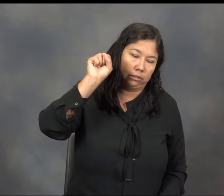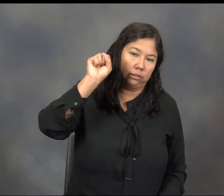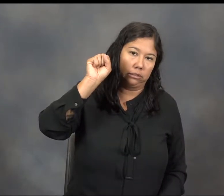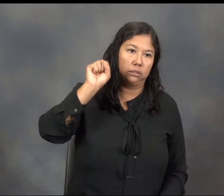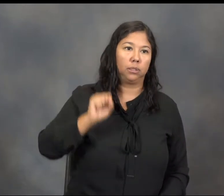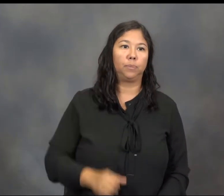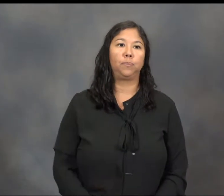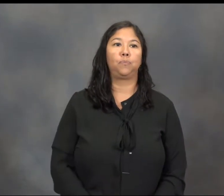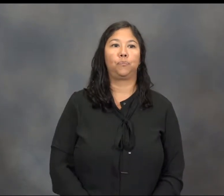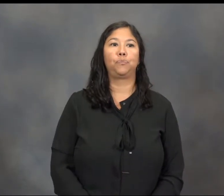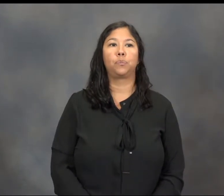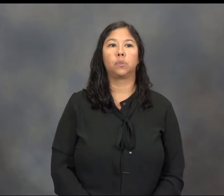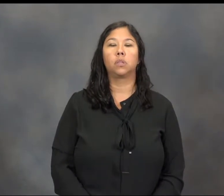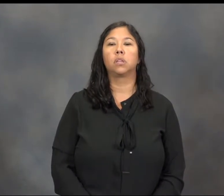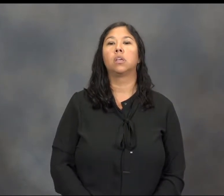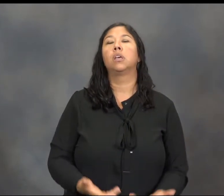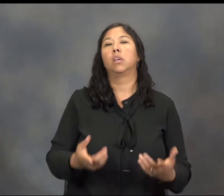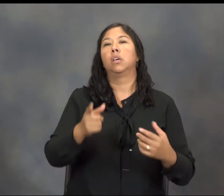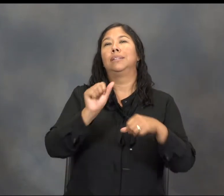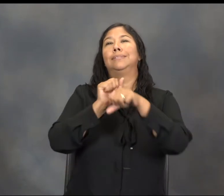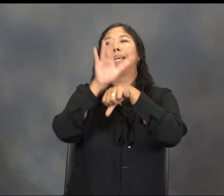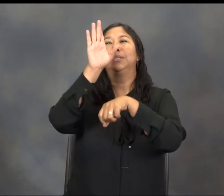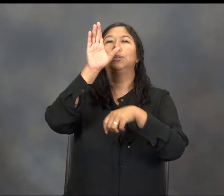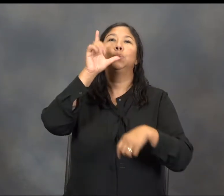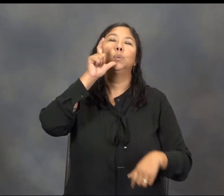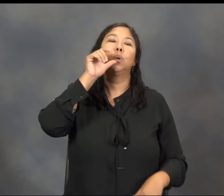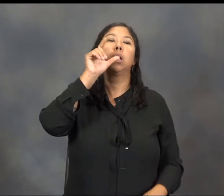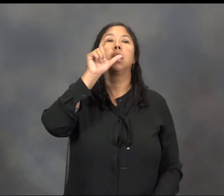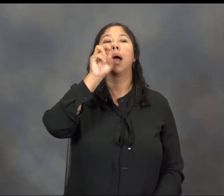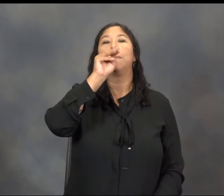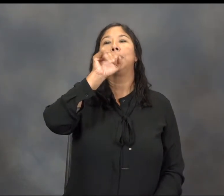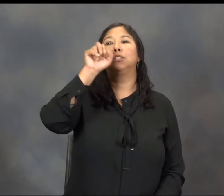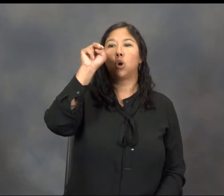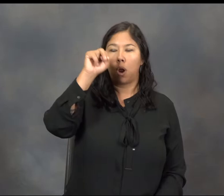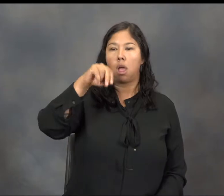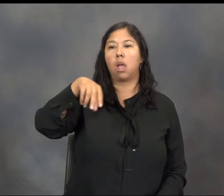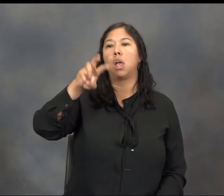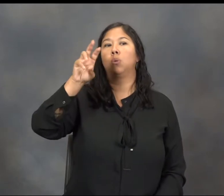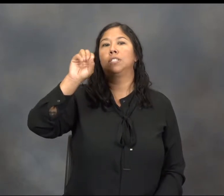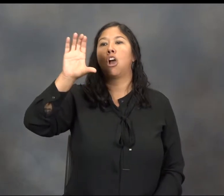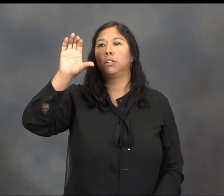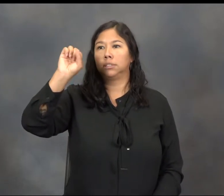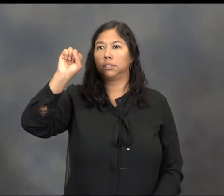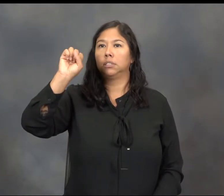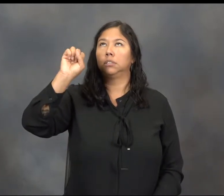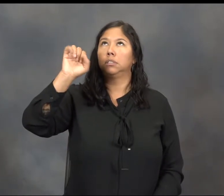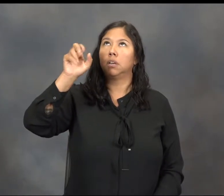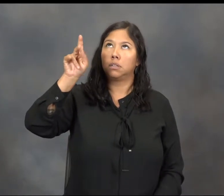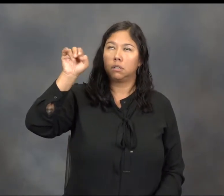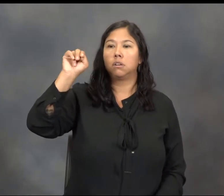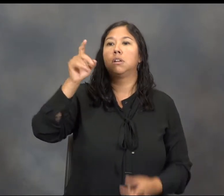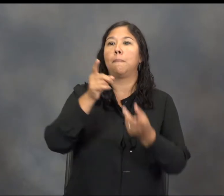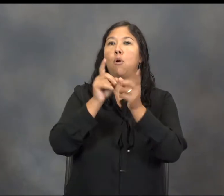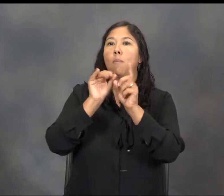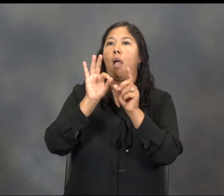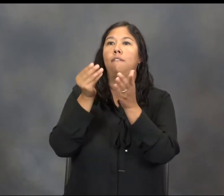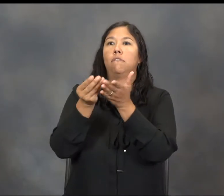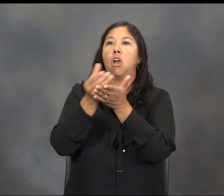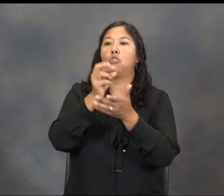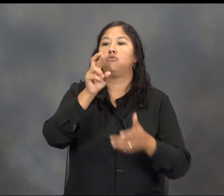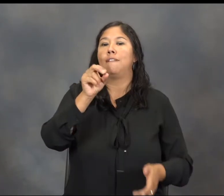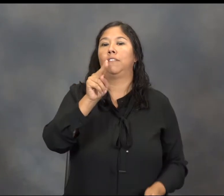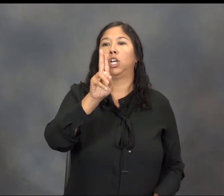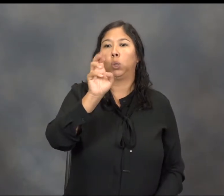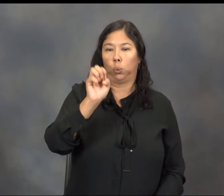or Minnesota or Wisconsin Departments of Revenue.